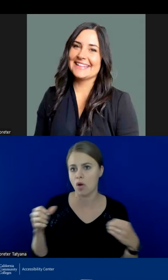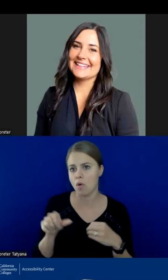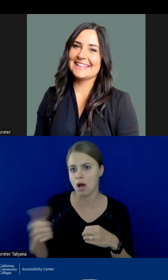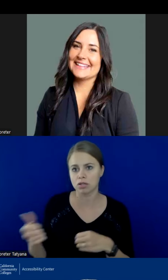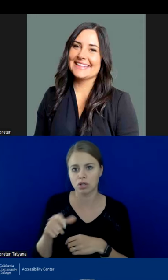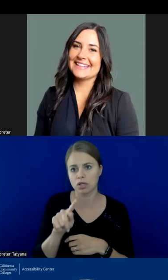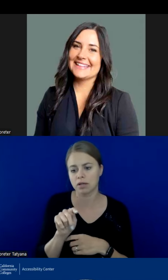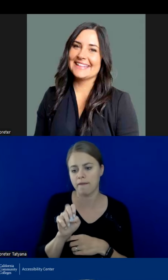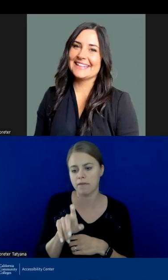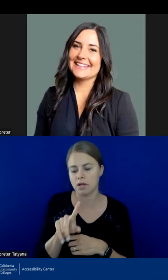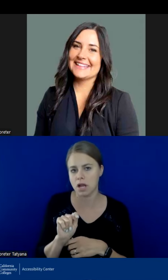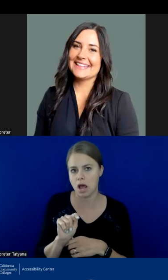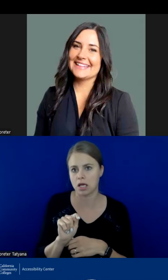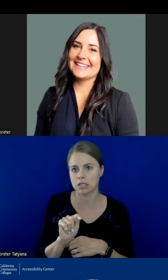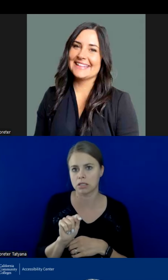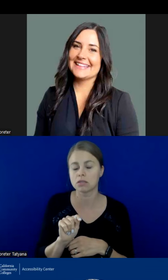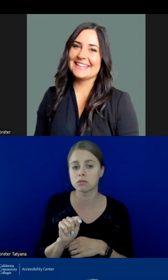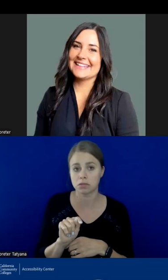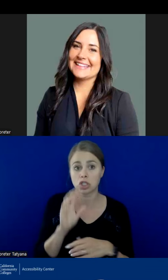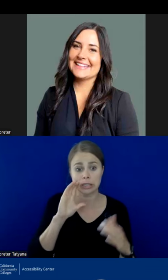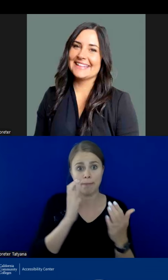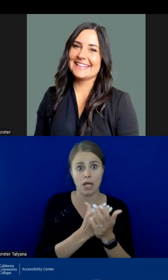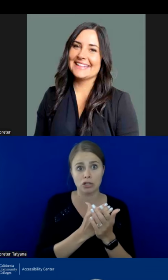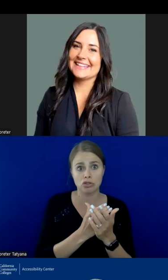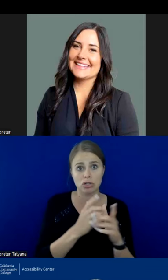So basically they're like blank space for some people.